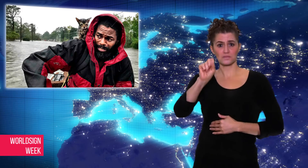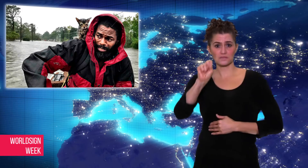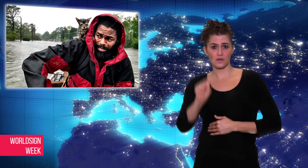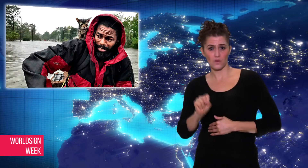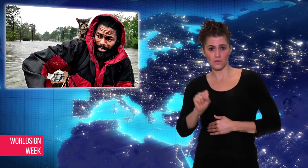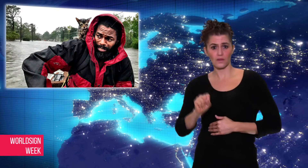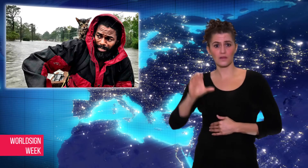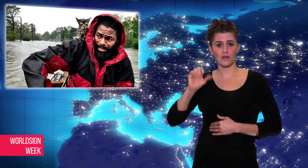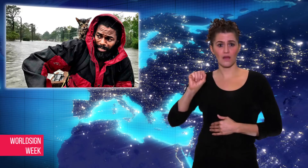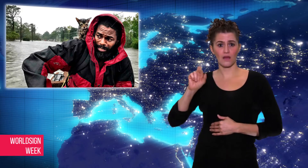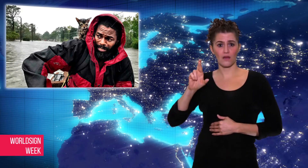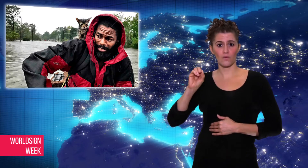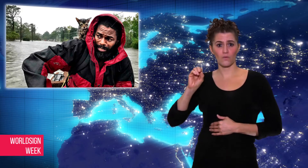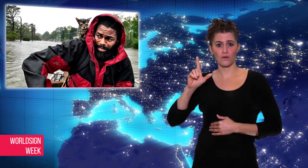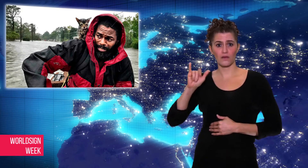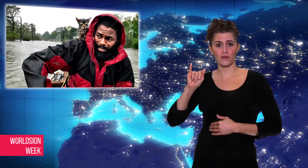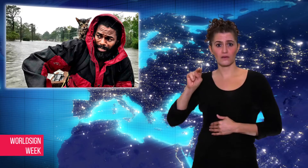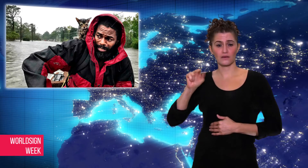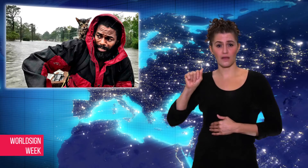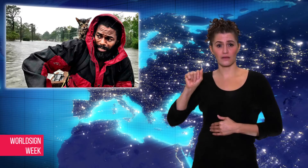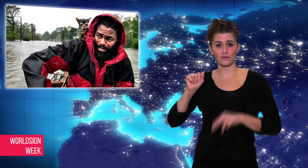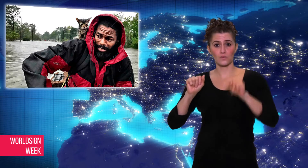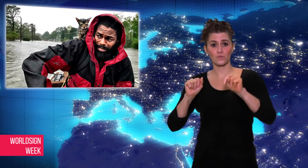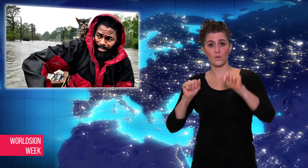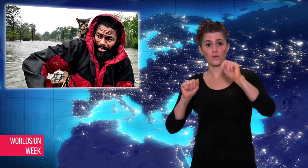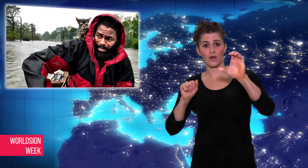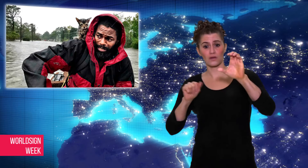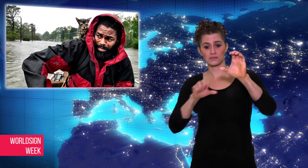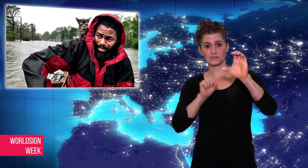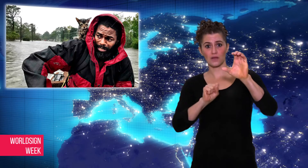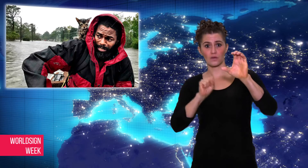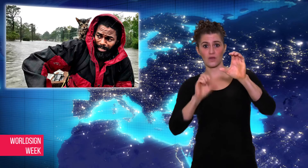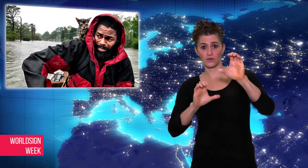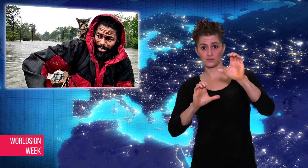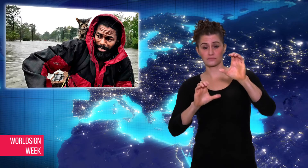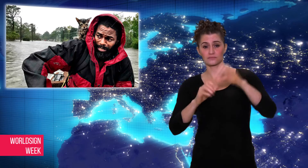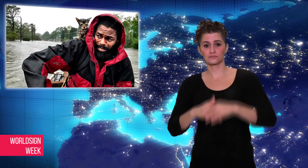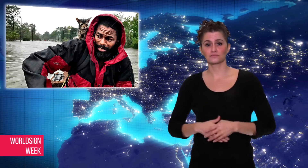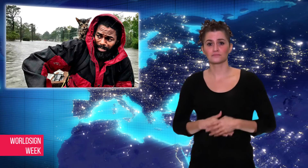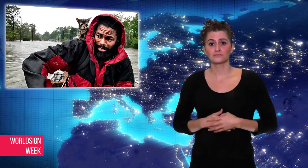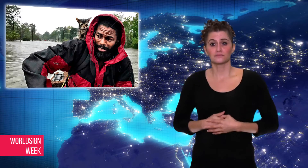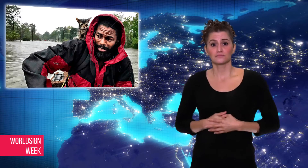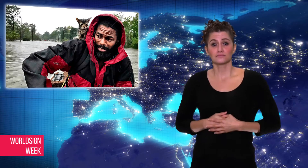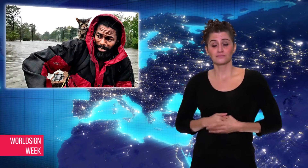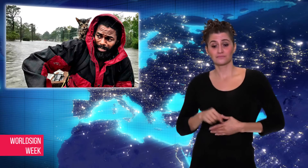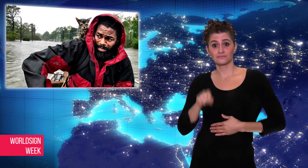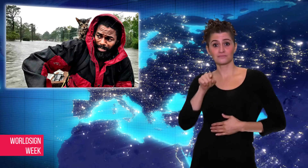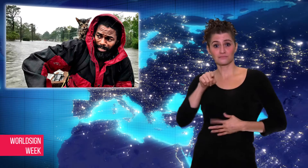unleashed torrential rain that caused